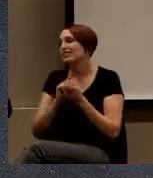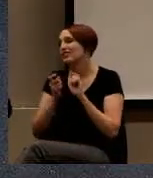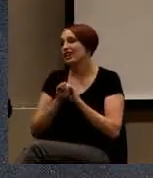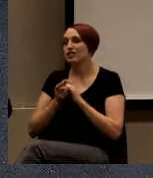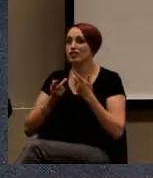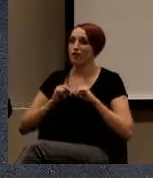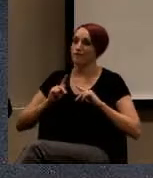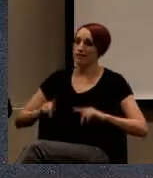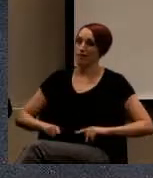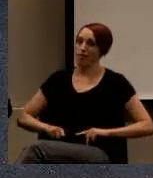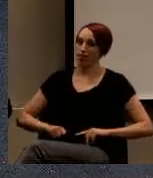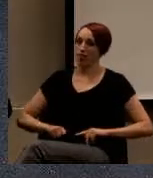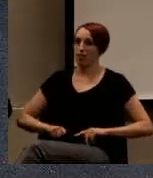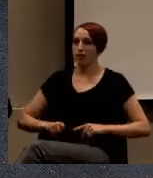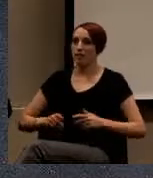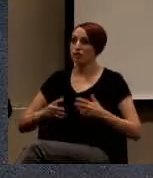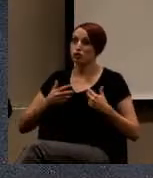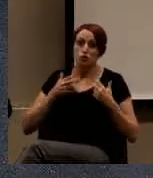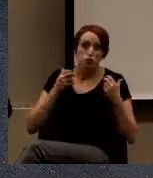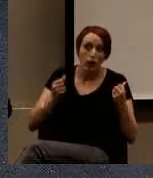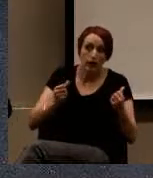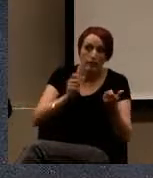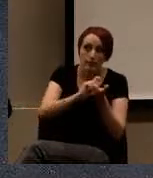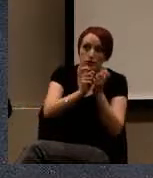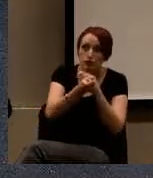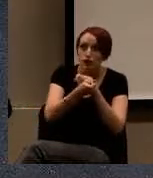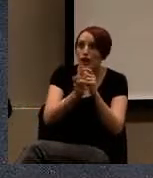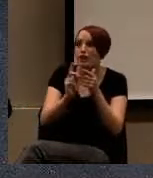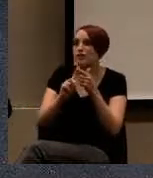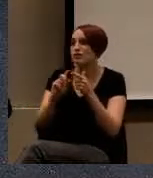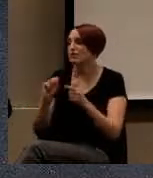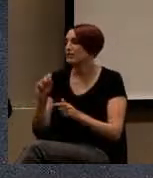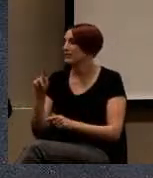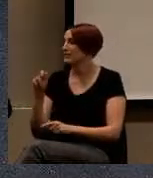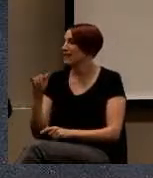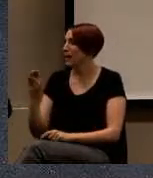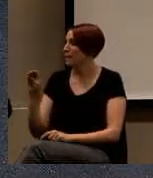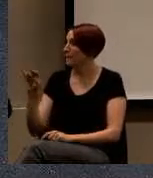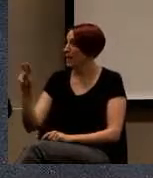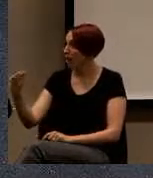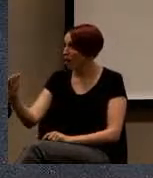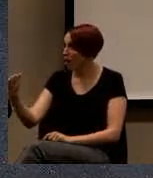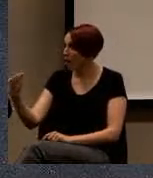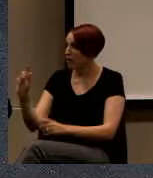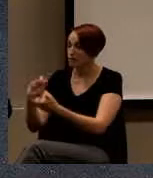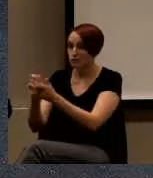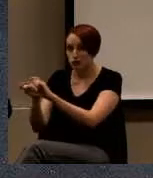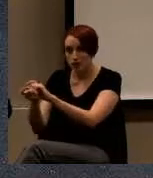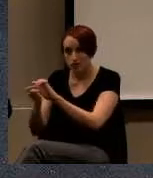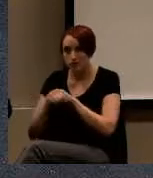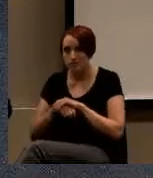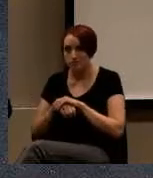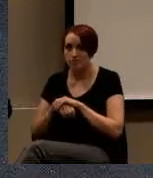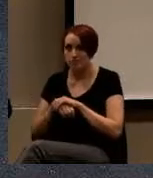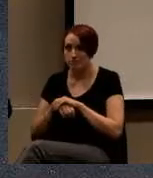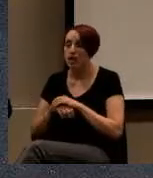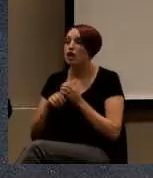strength and stamina can affect driving as well. Driving is a skill, but driving is also a